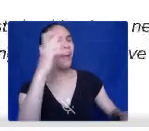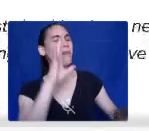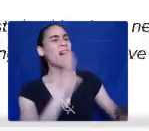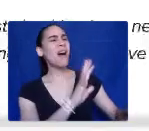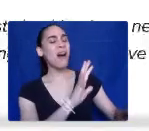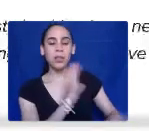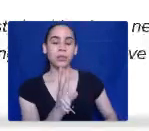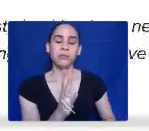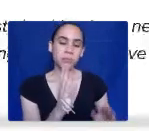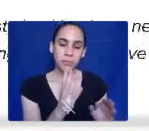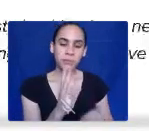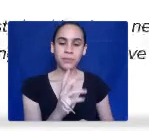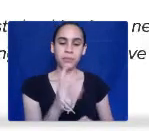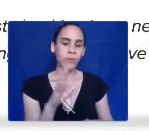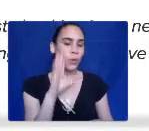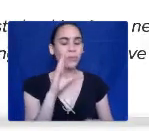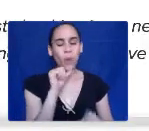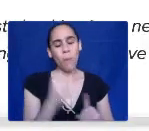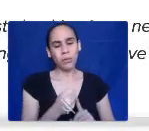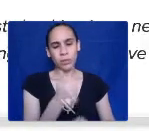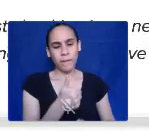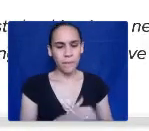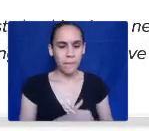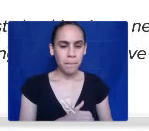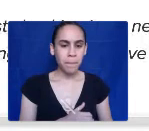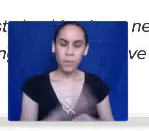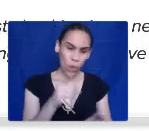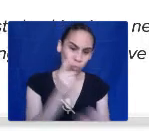want to put yourself out there and the right job will recognize you um when you have you know your